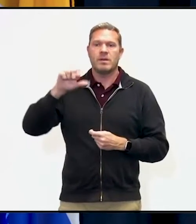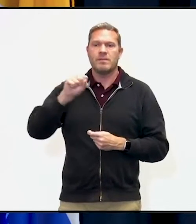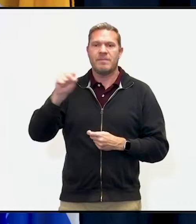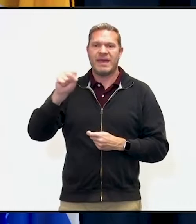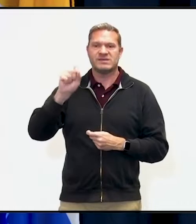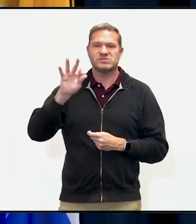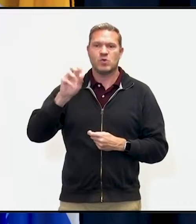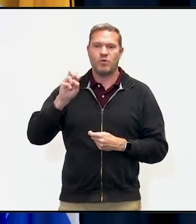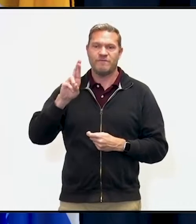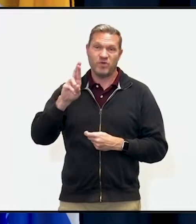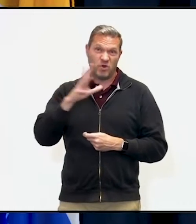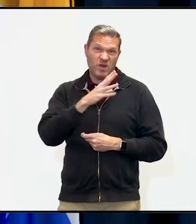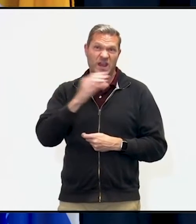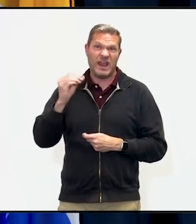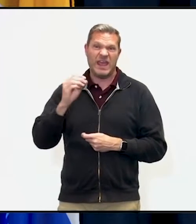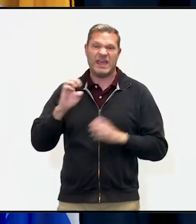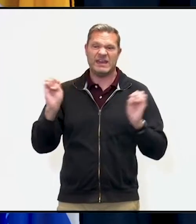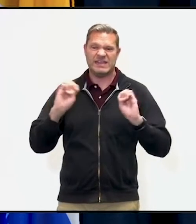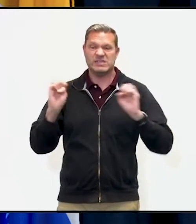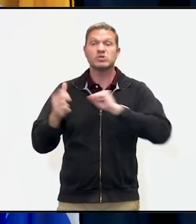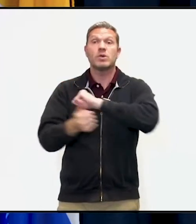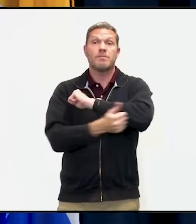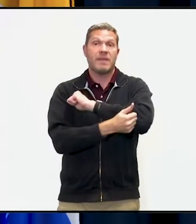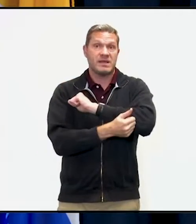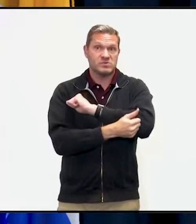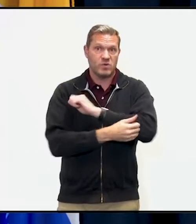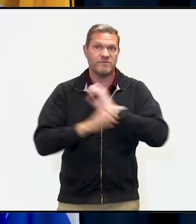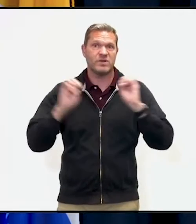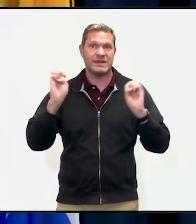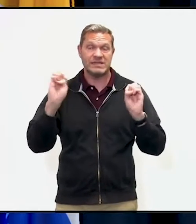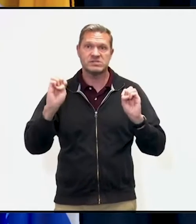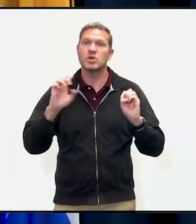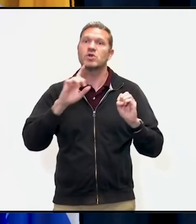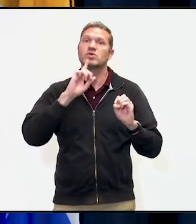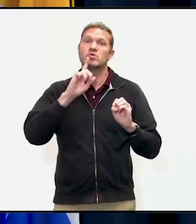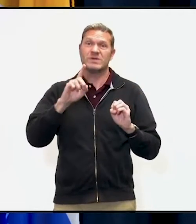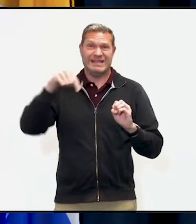The Easter Sunday holiday is the busiest day of the year at our parks.